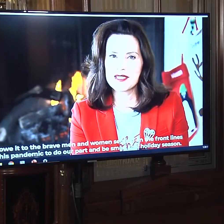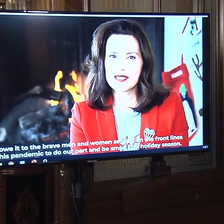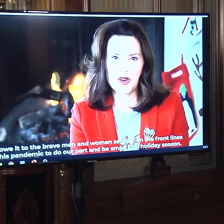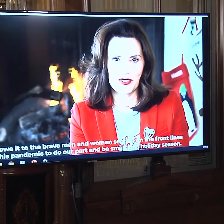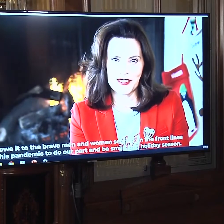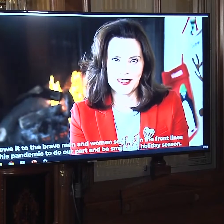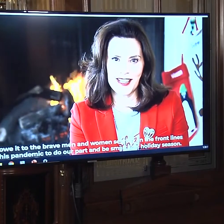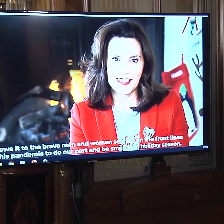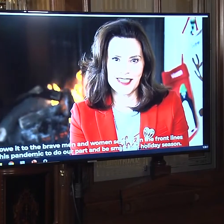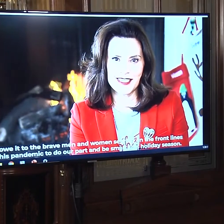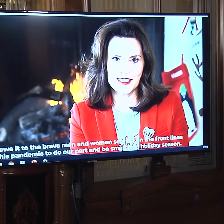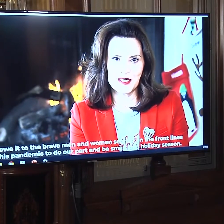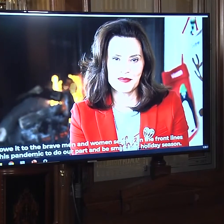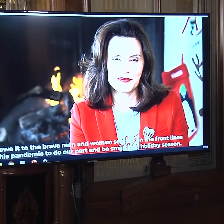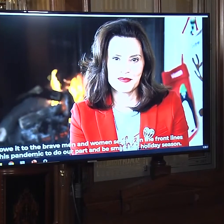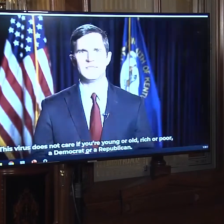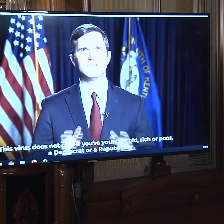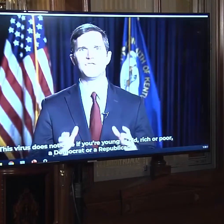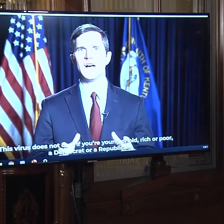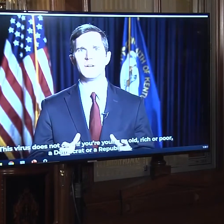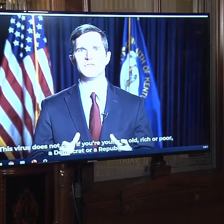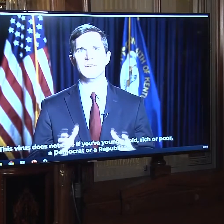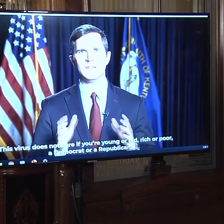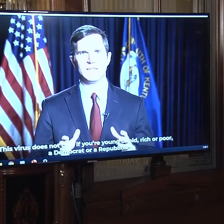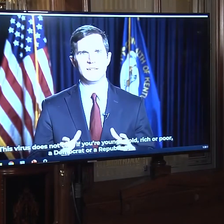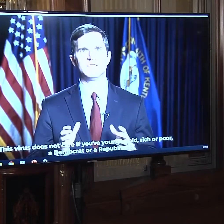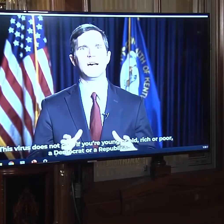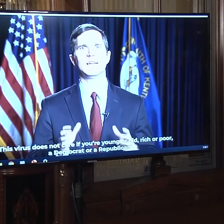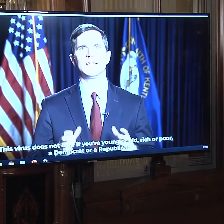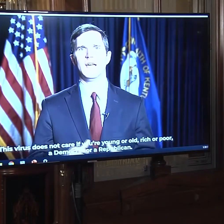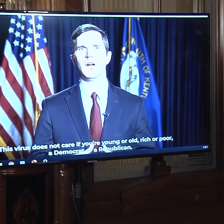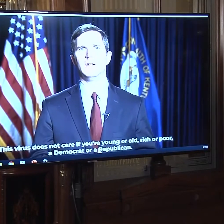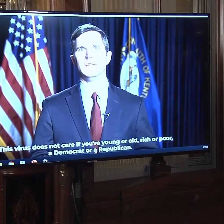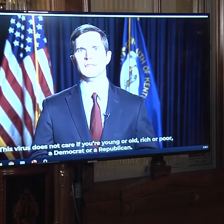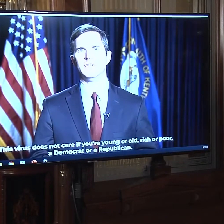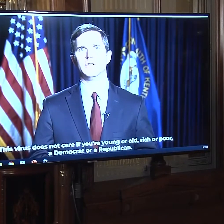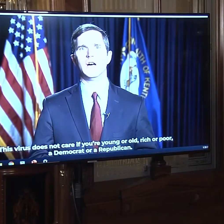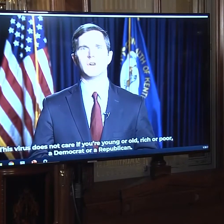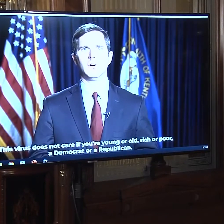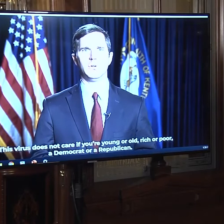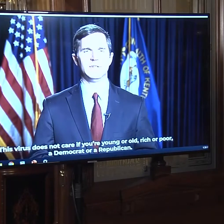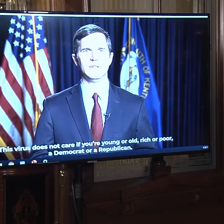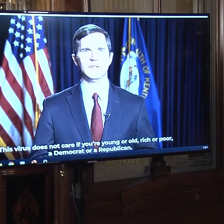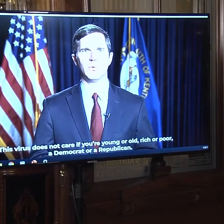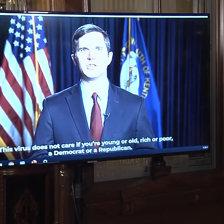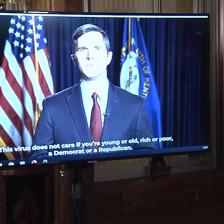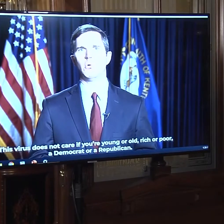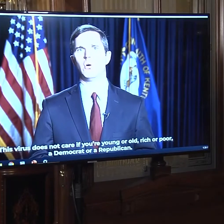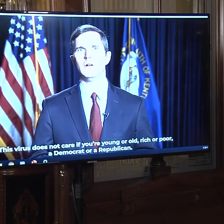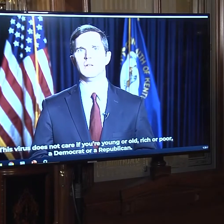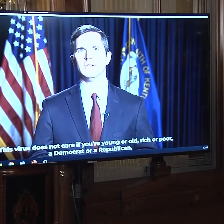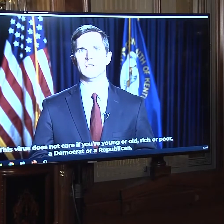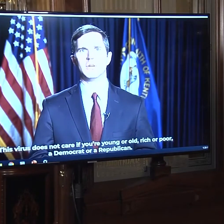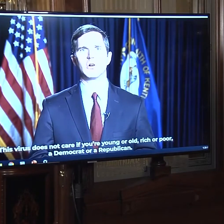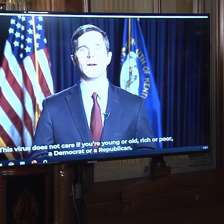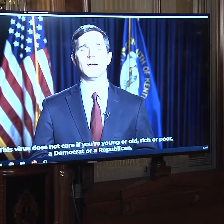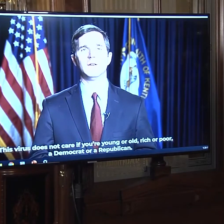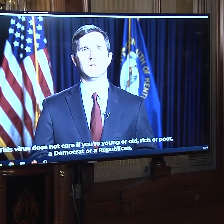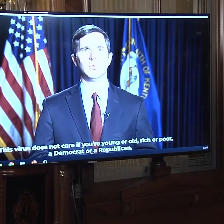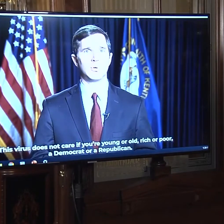WHICH COULD OVERWHELM HOSPITALS. WE OWE IT TO THE BRAVE YOUNG AND WOMEN TO DO OUR PART AND MASK UP